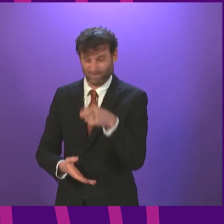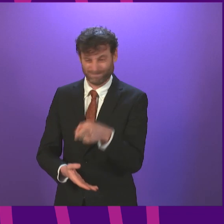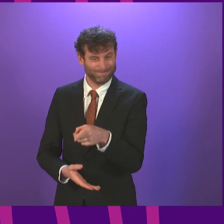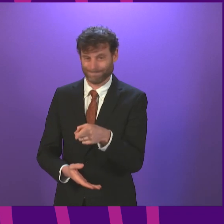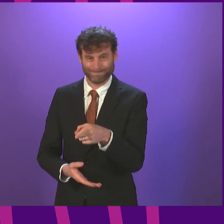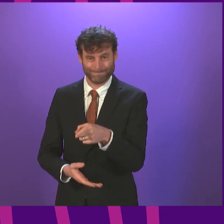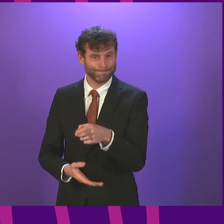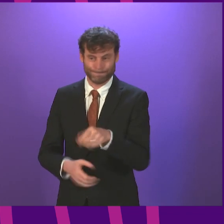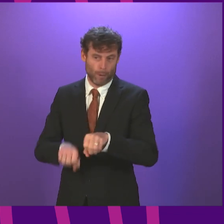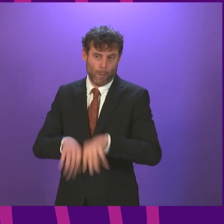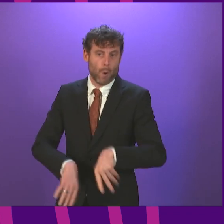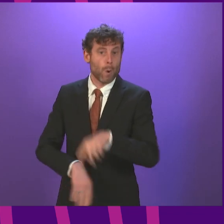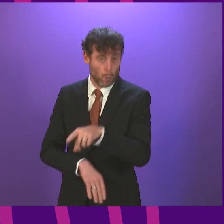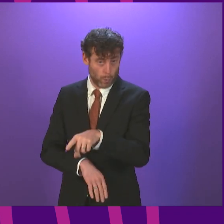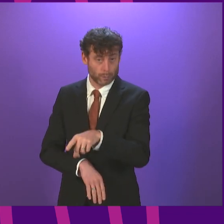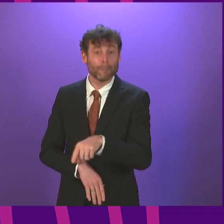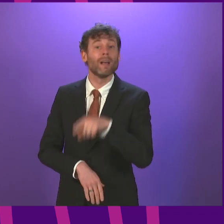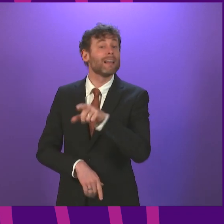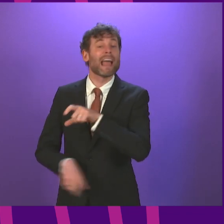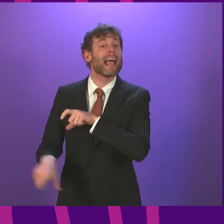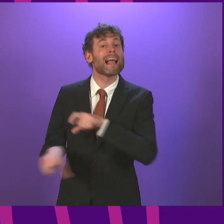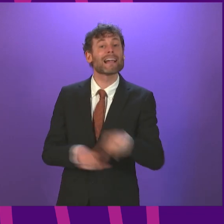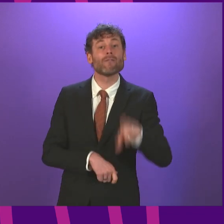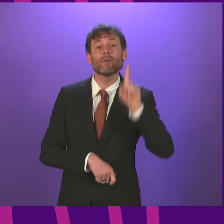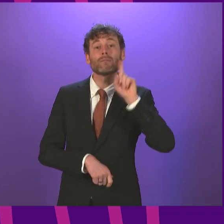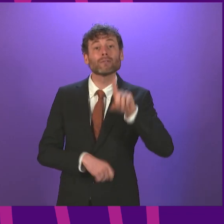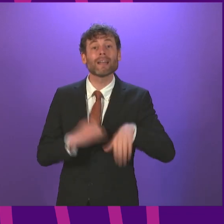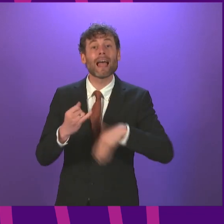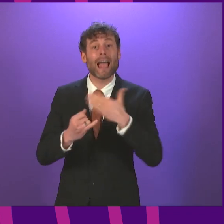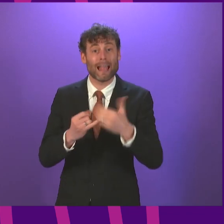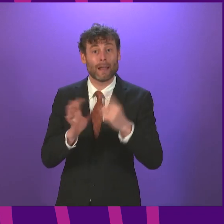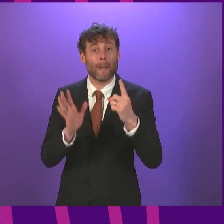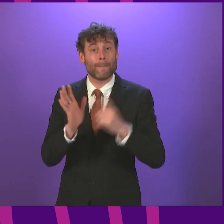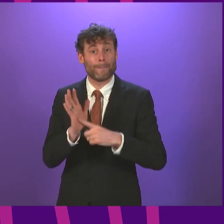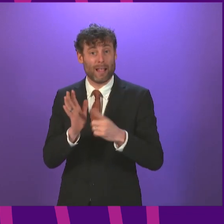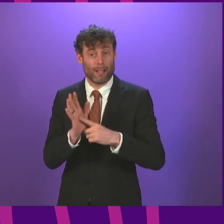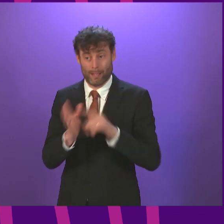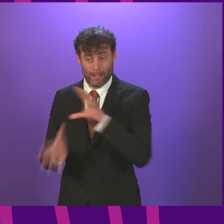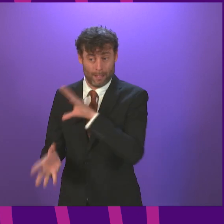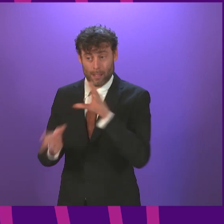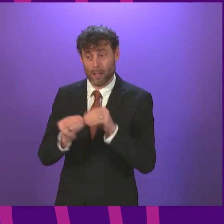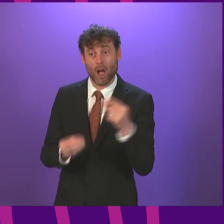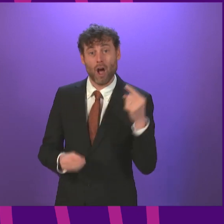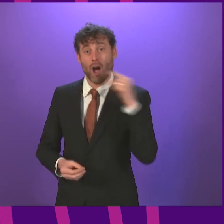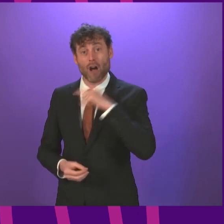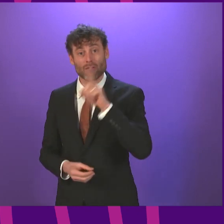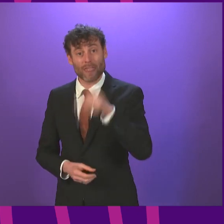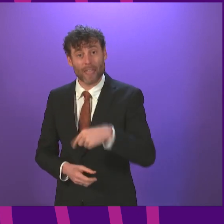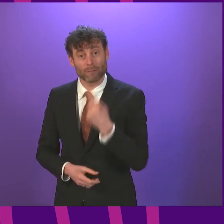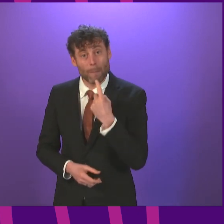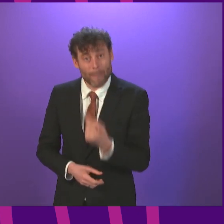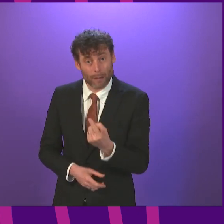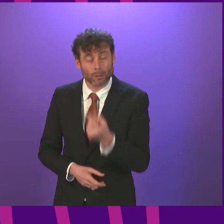finally conceded, the bill exceeded £100,000—perhaps even £200,000—but we do not know for sure,